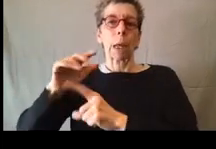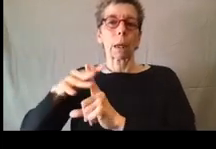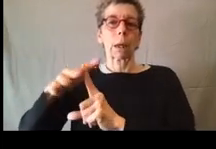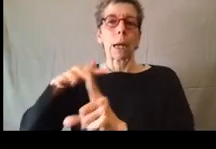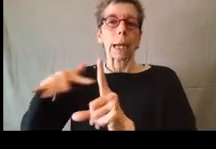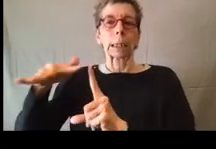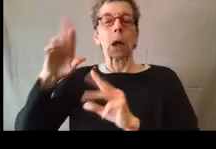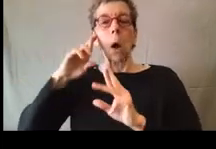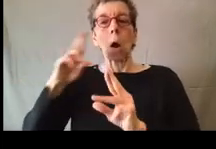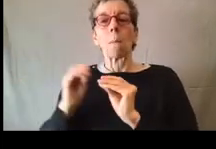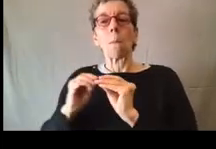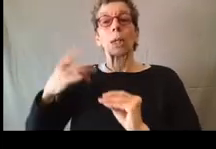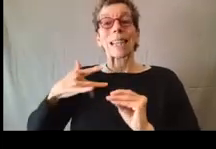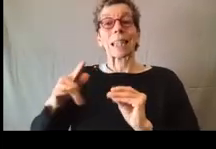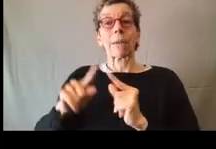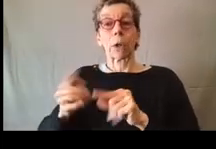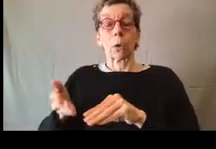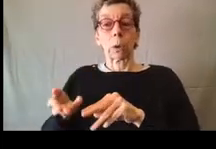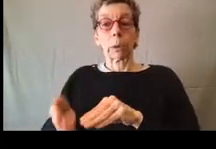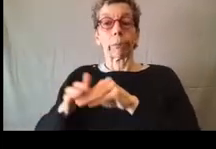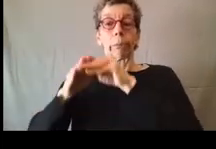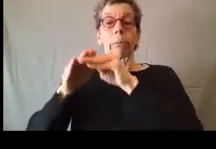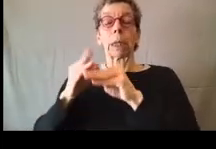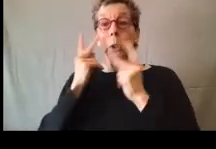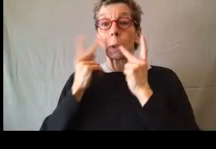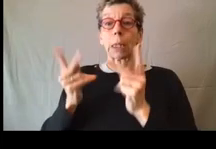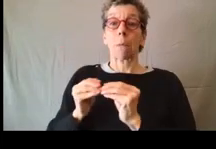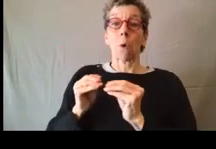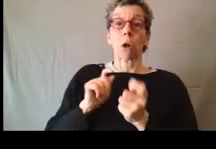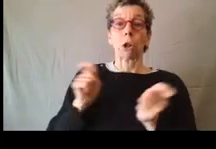measures to assess improvements and change over time while considering both training